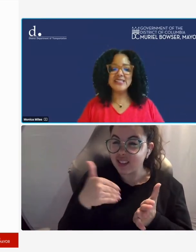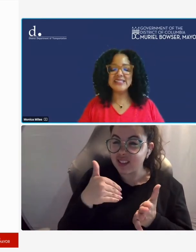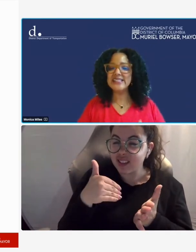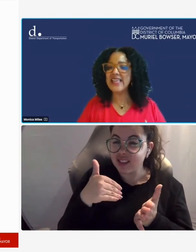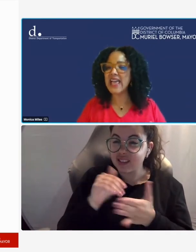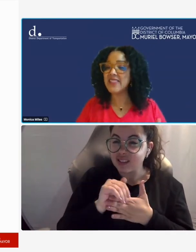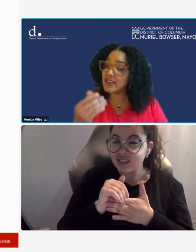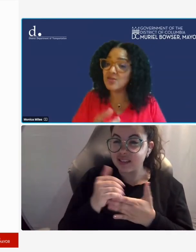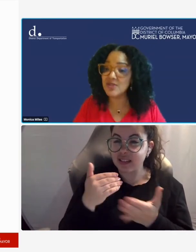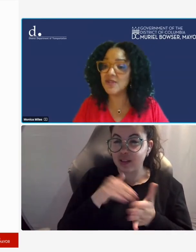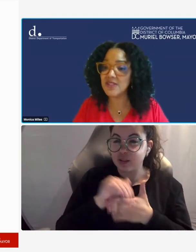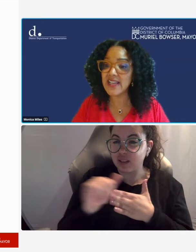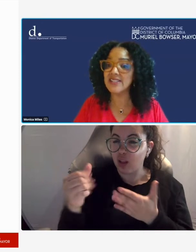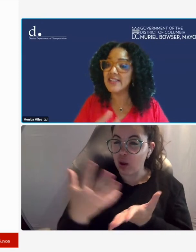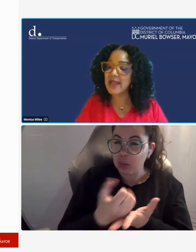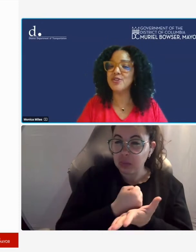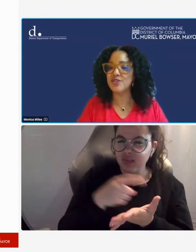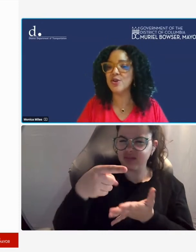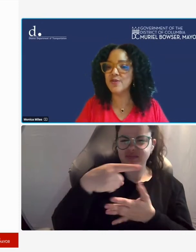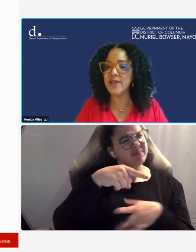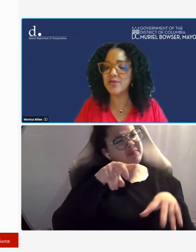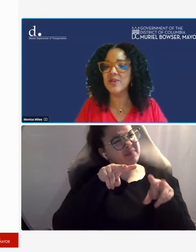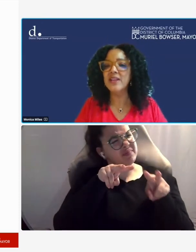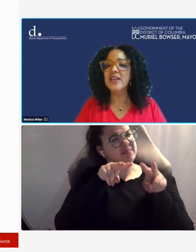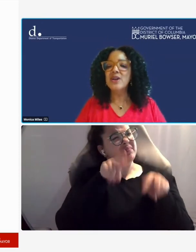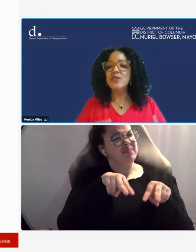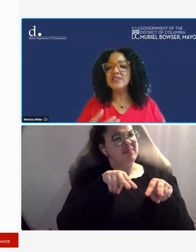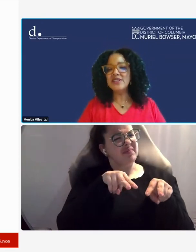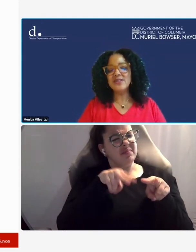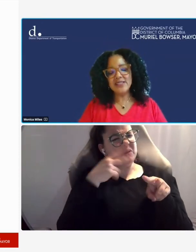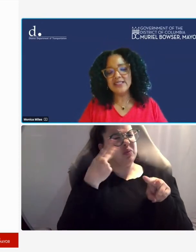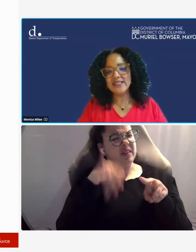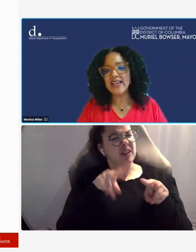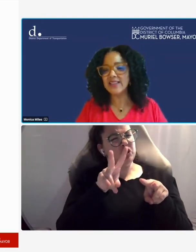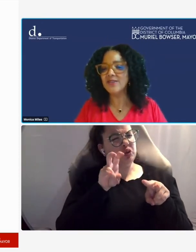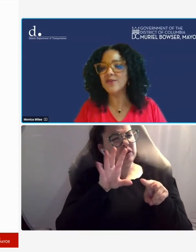that and that 250 000 is captured in your overhead pool when the dot sees that the first question